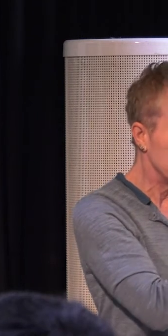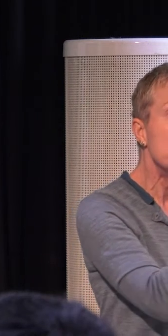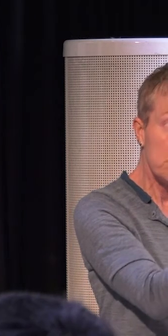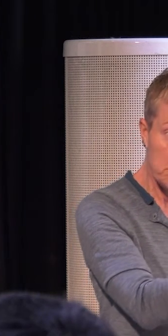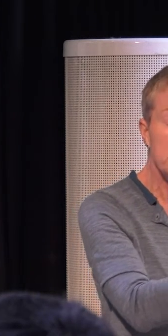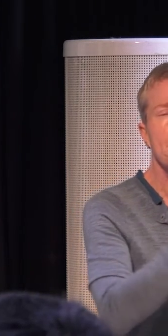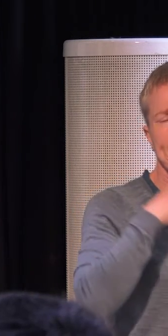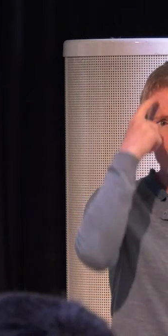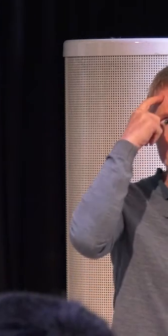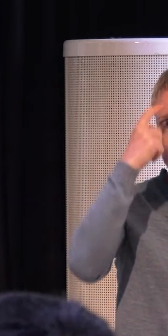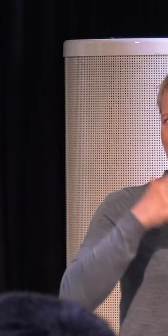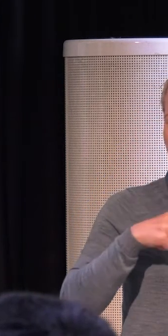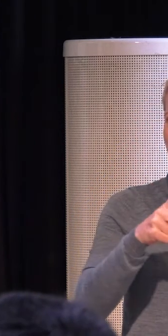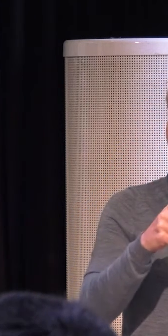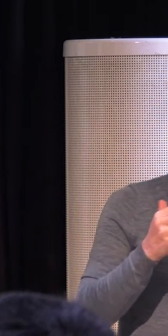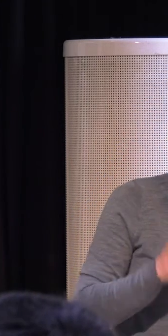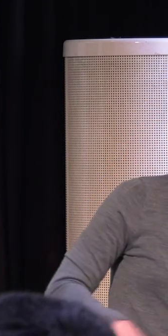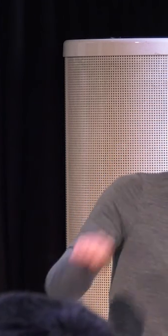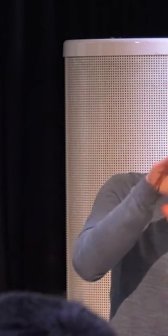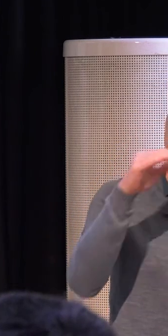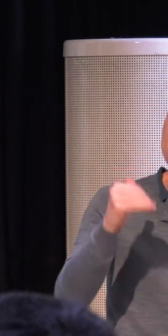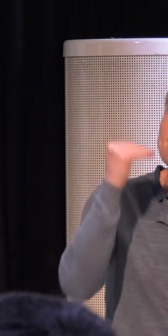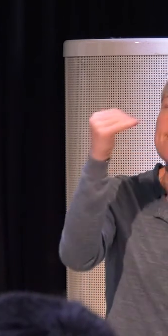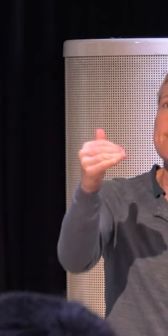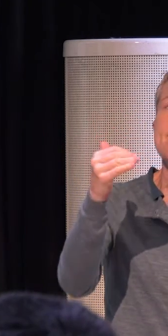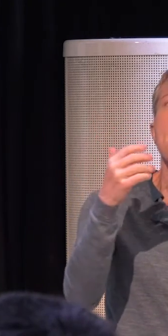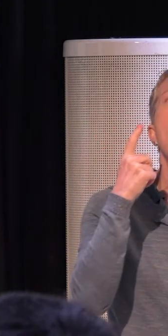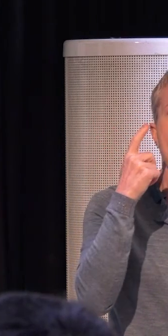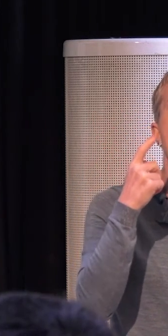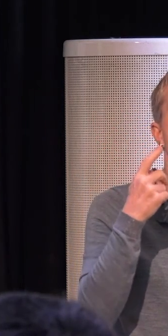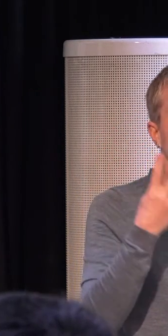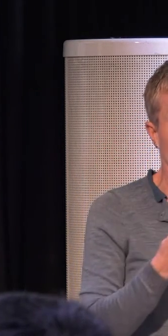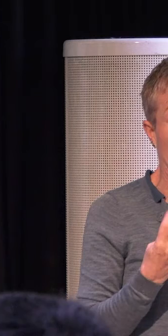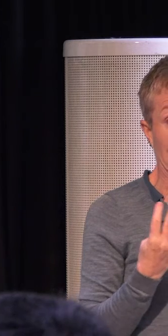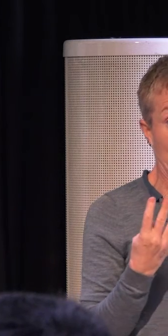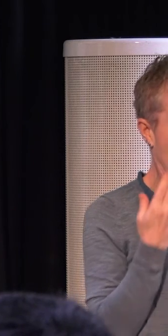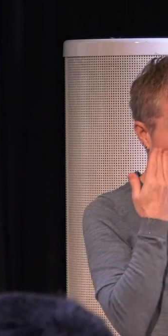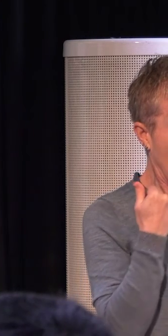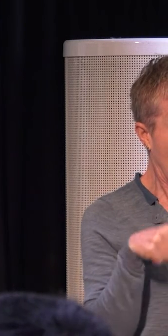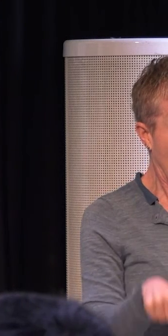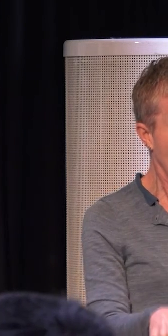for bigger and better things with our students. In 2024, we've recently just started to expand Arts Award